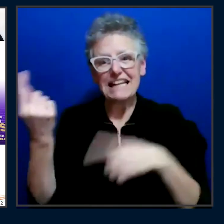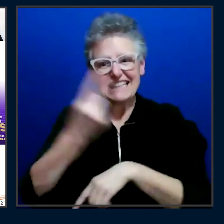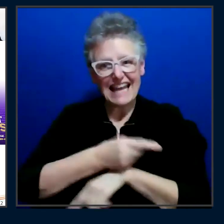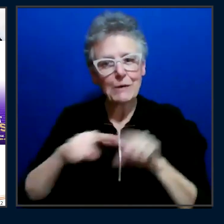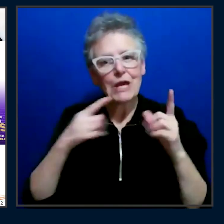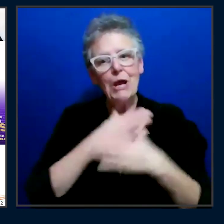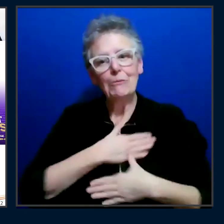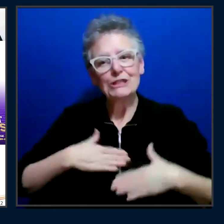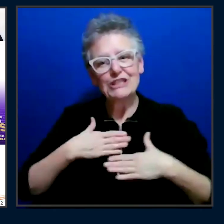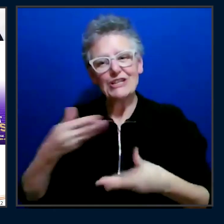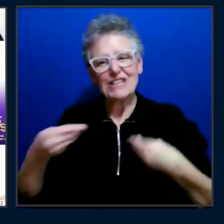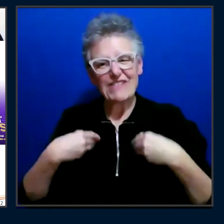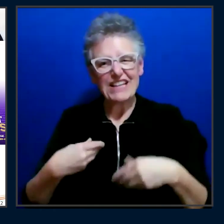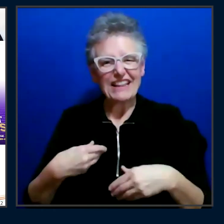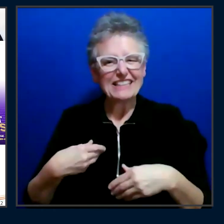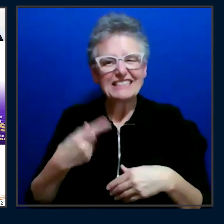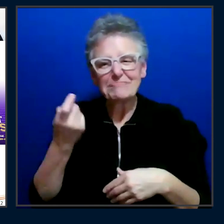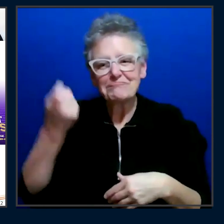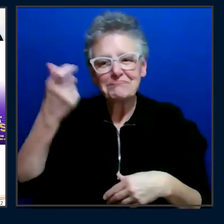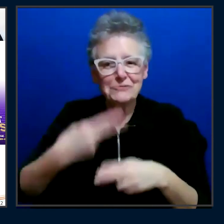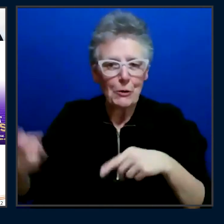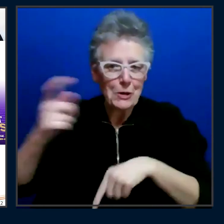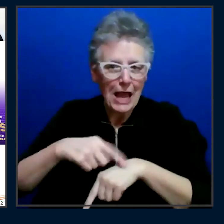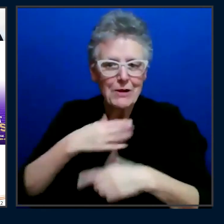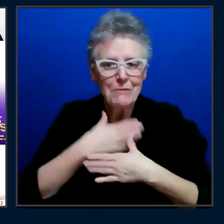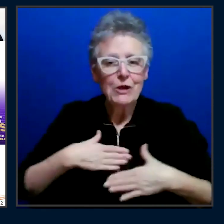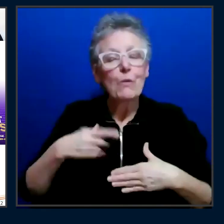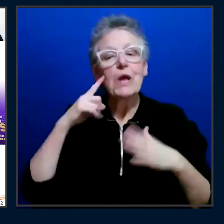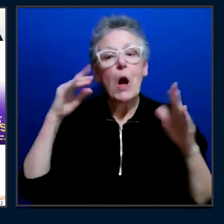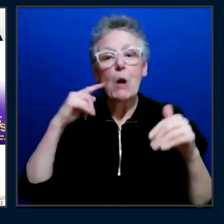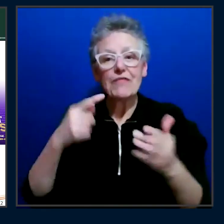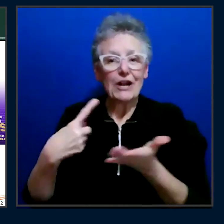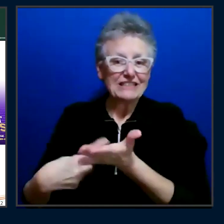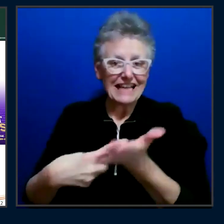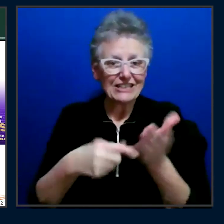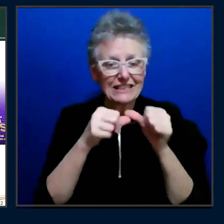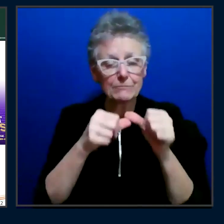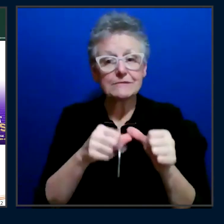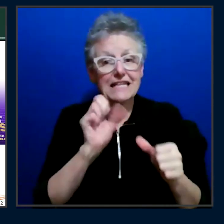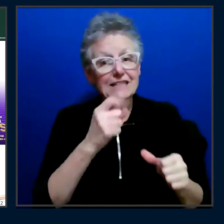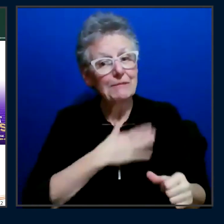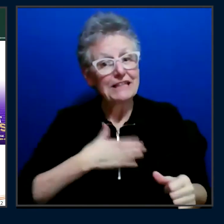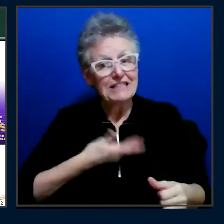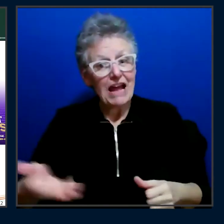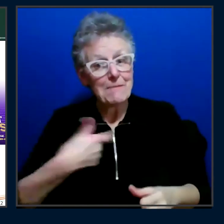But we appreciate you giving us this little teaser of it. We do hope that these conversations are ongoing. ANN CASTLE >> Yes. And invite me back.